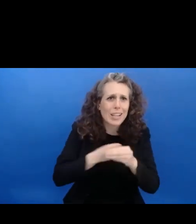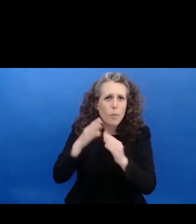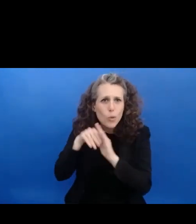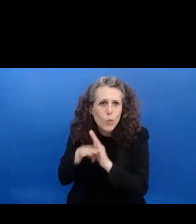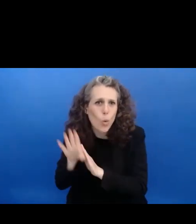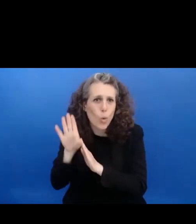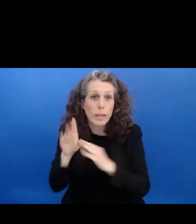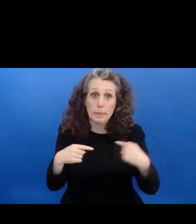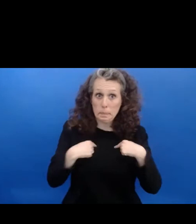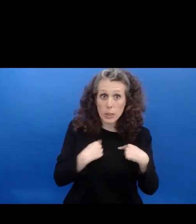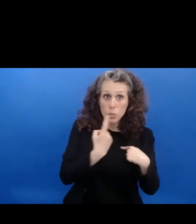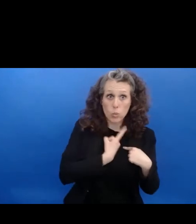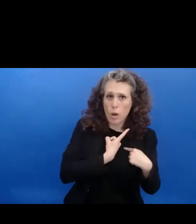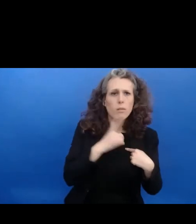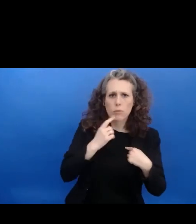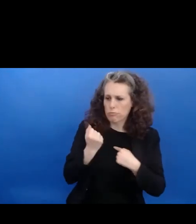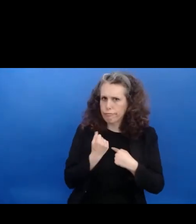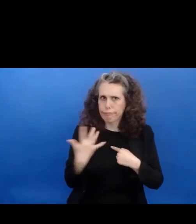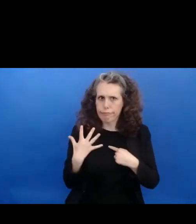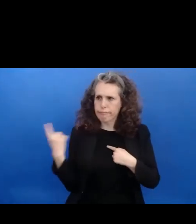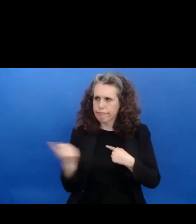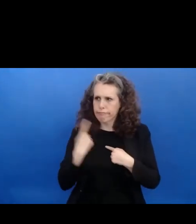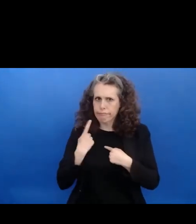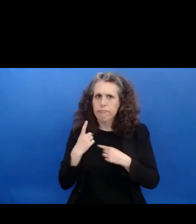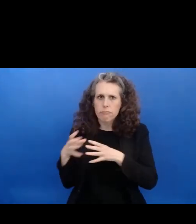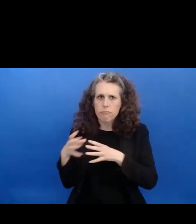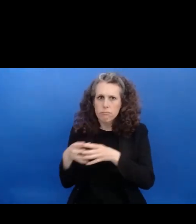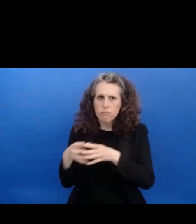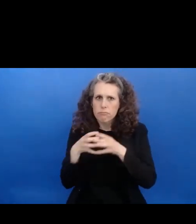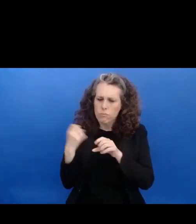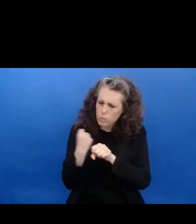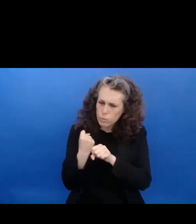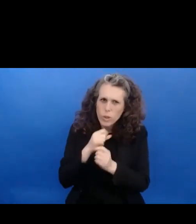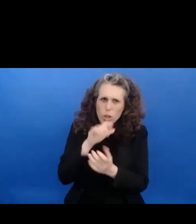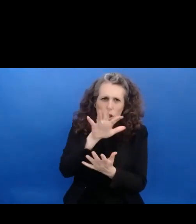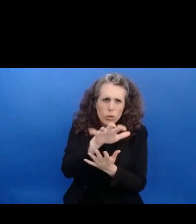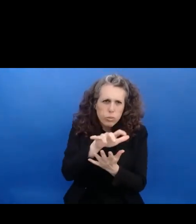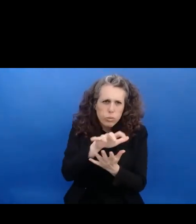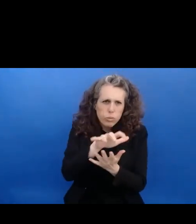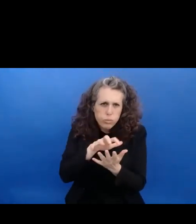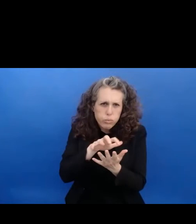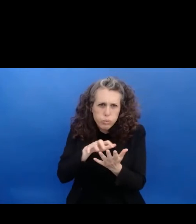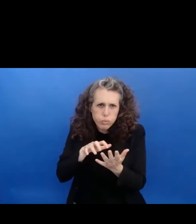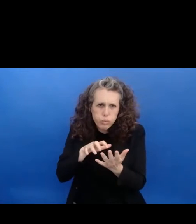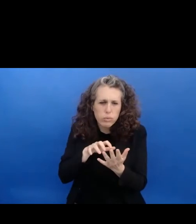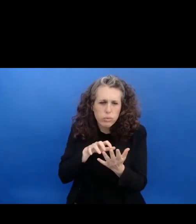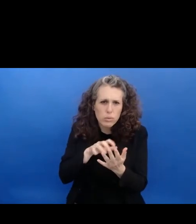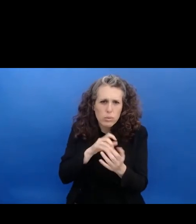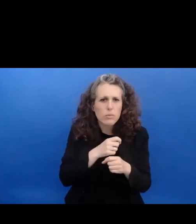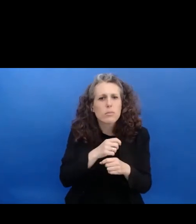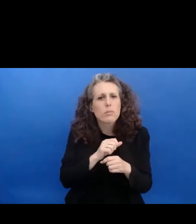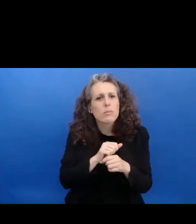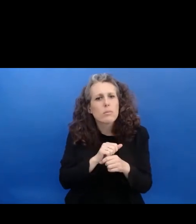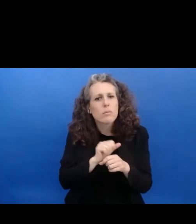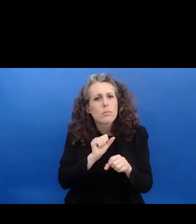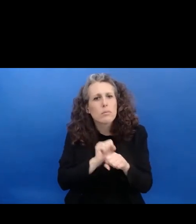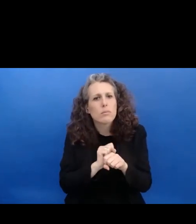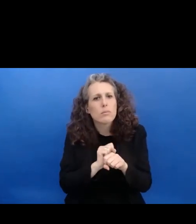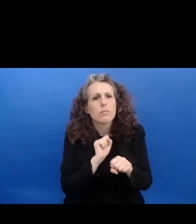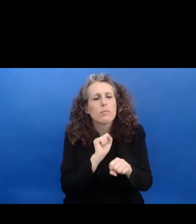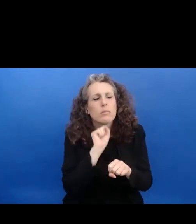worked on the submission of ida inclusive development submission on htc eight for the